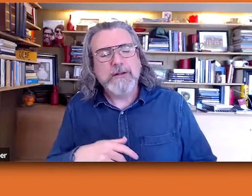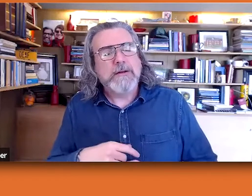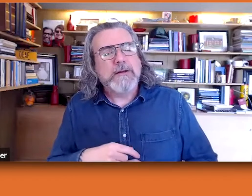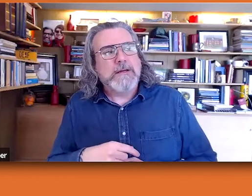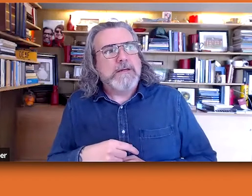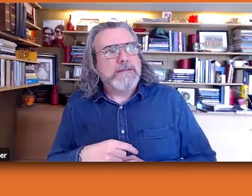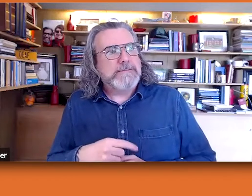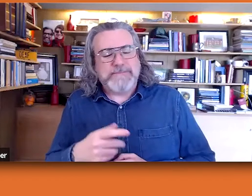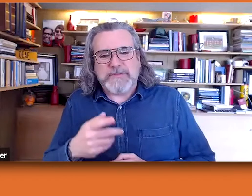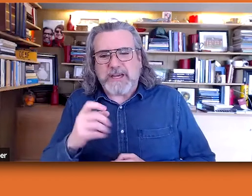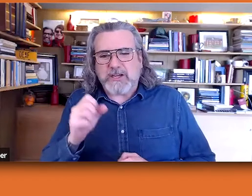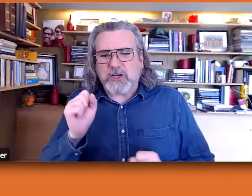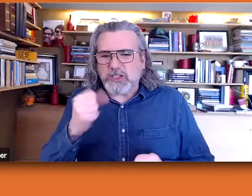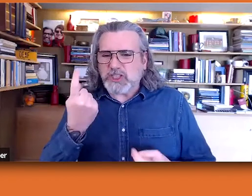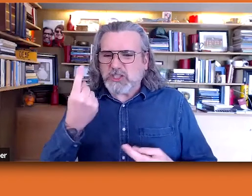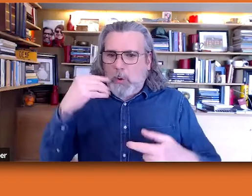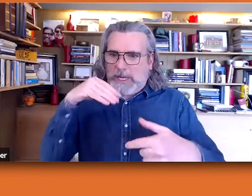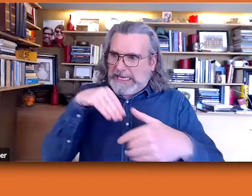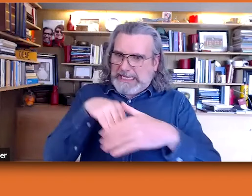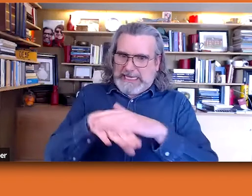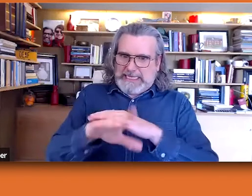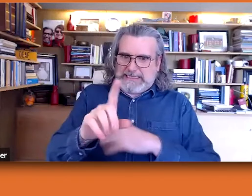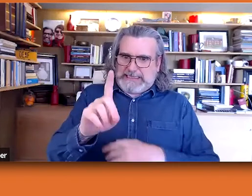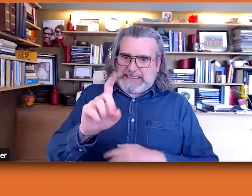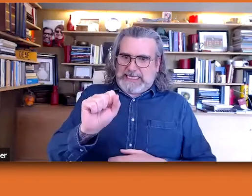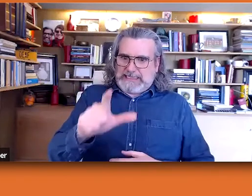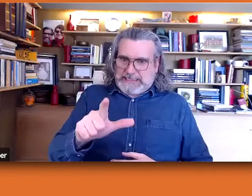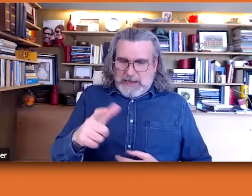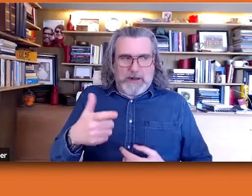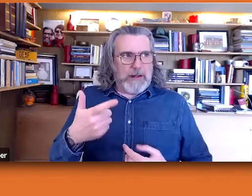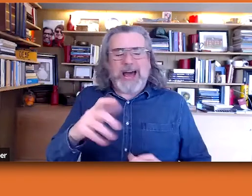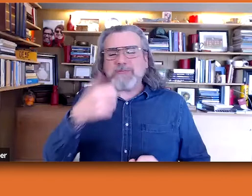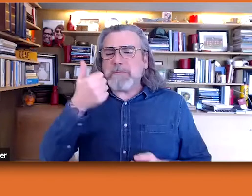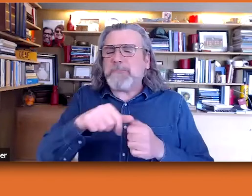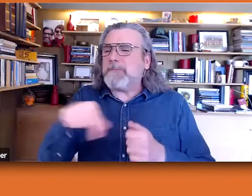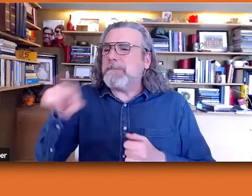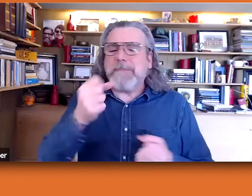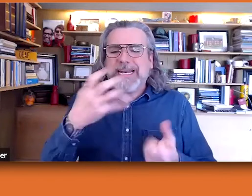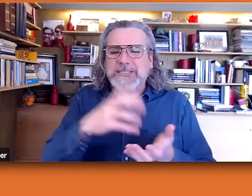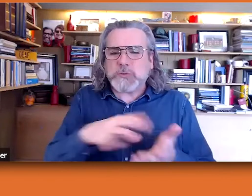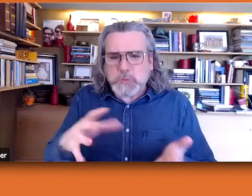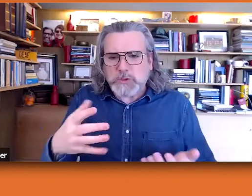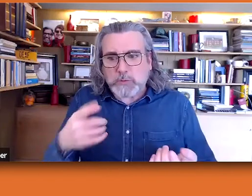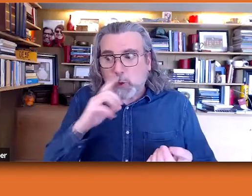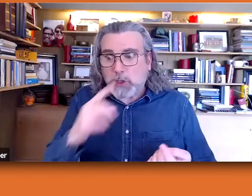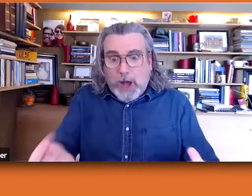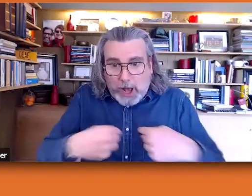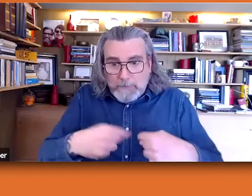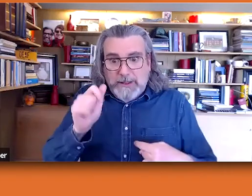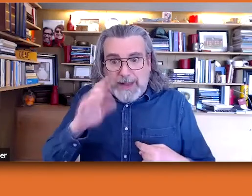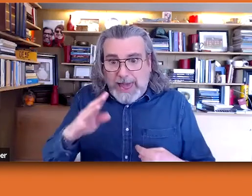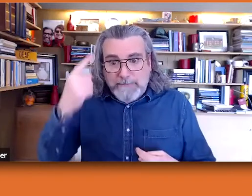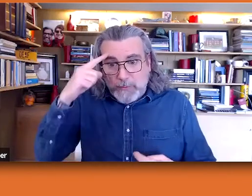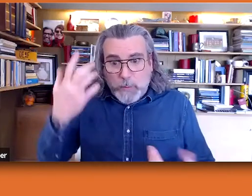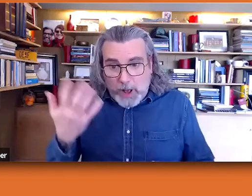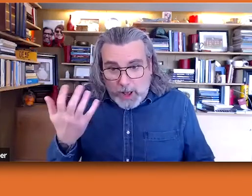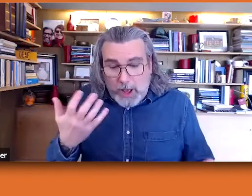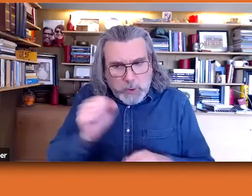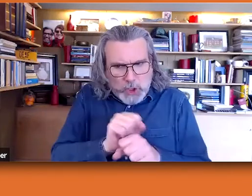for deaf people where deaf people could just come into the lab. And I remember that people would come into the lab,